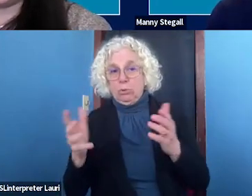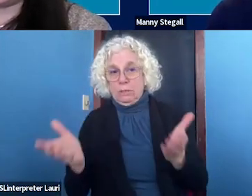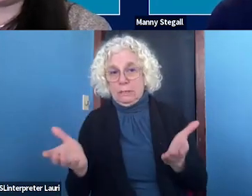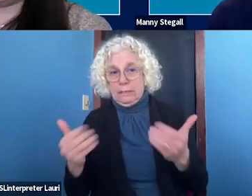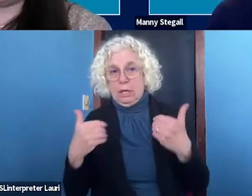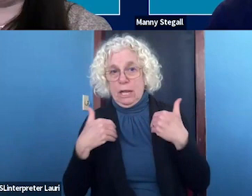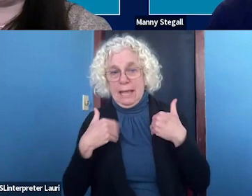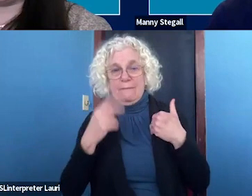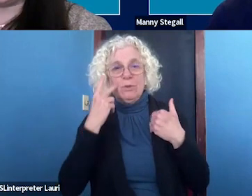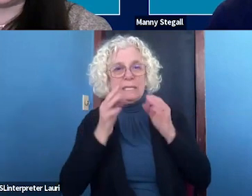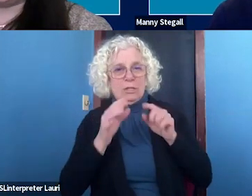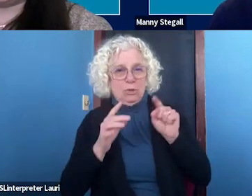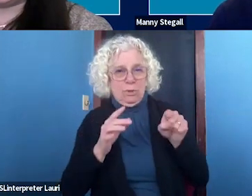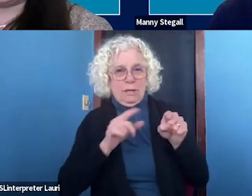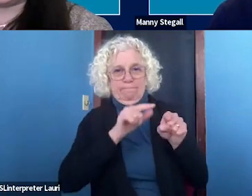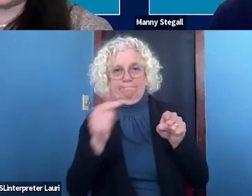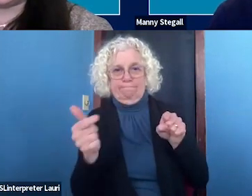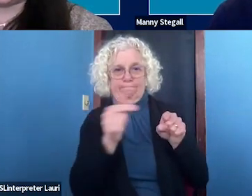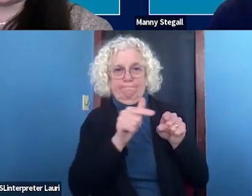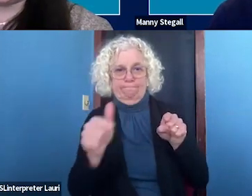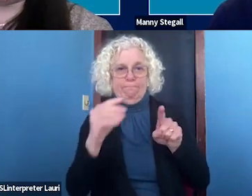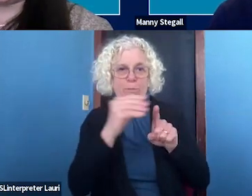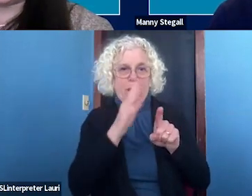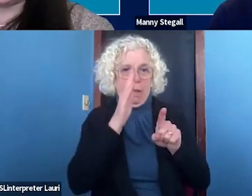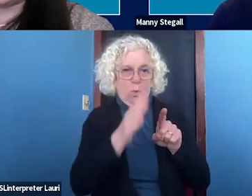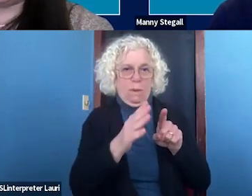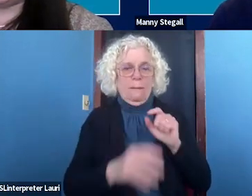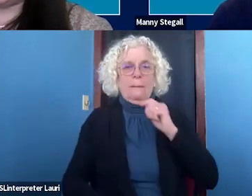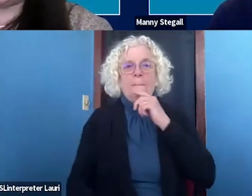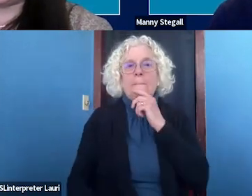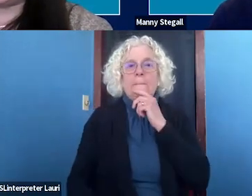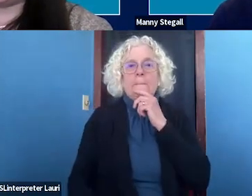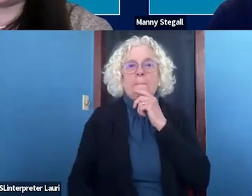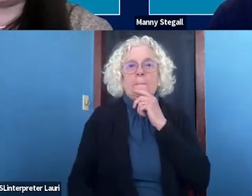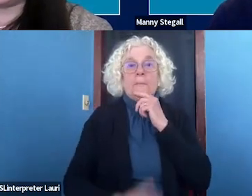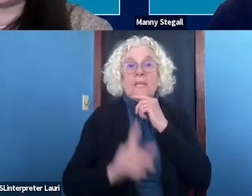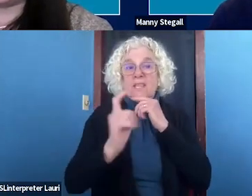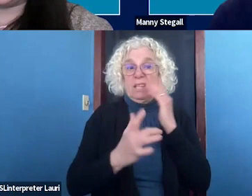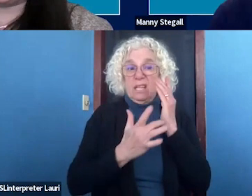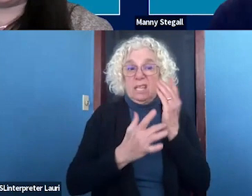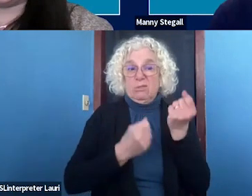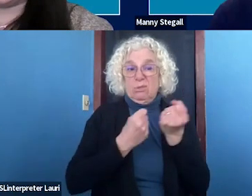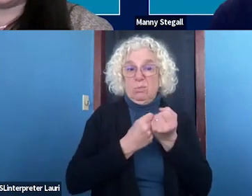the interpreters are spotlighted throughout the presentations today. If you need any technical support during today's webinar,